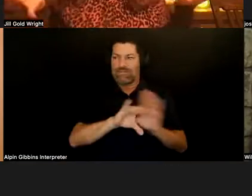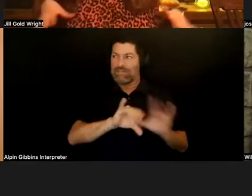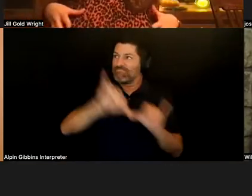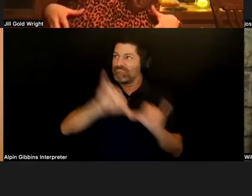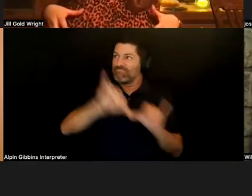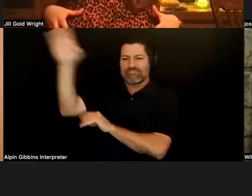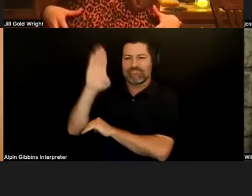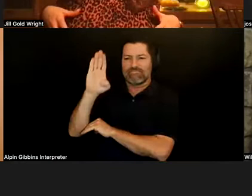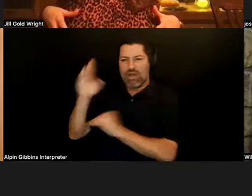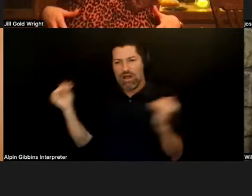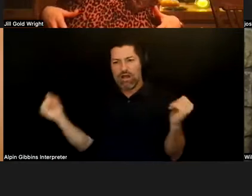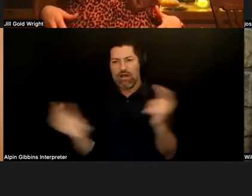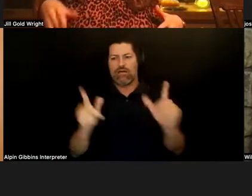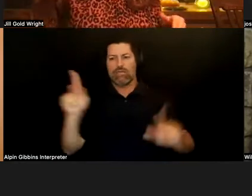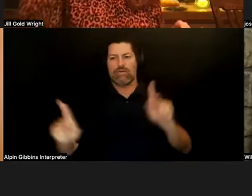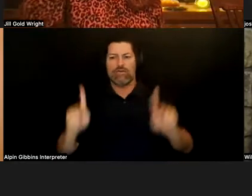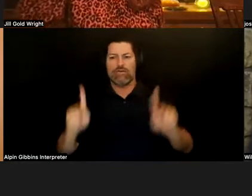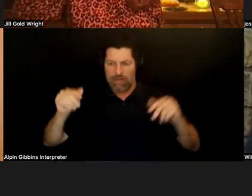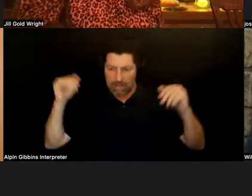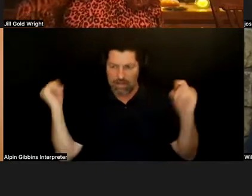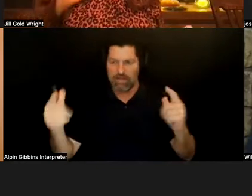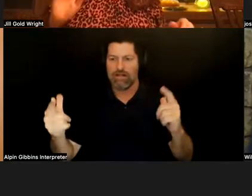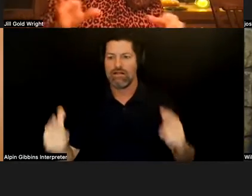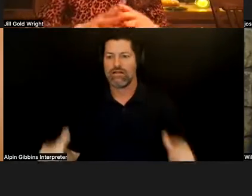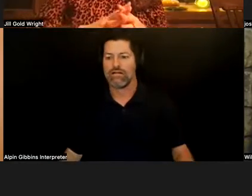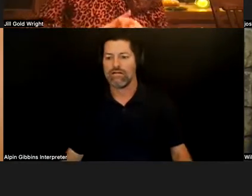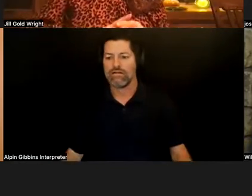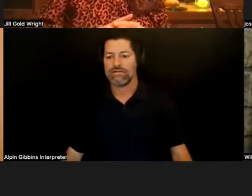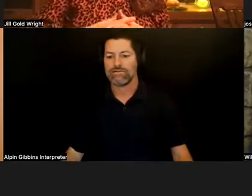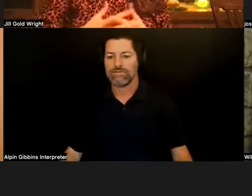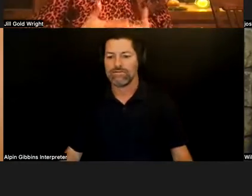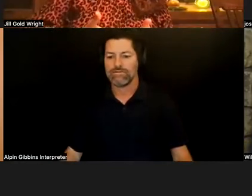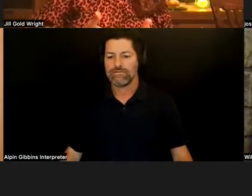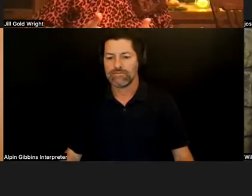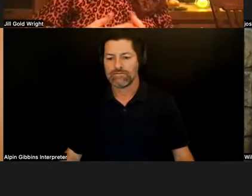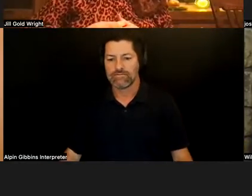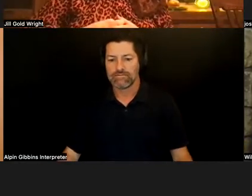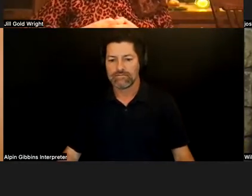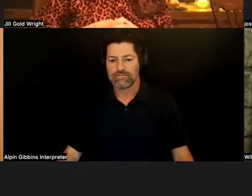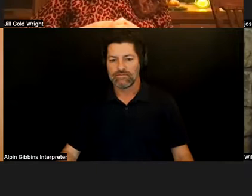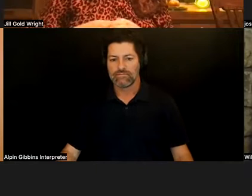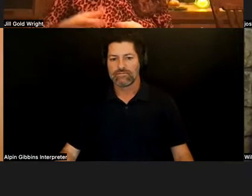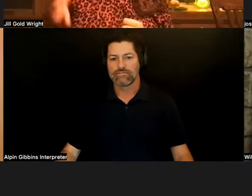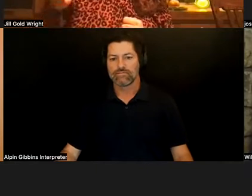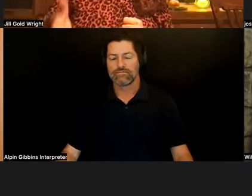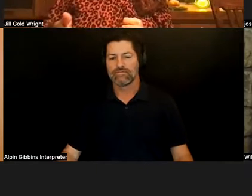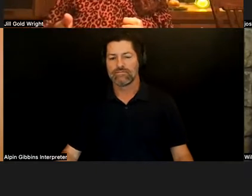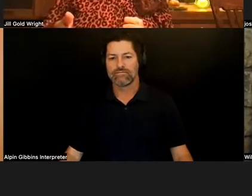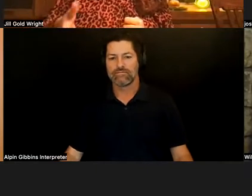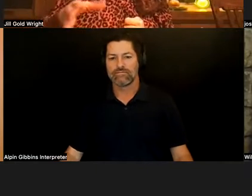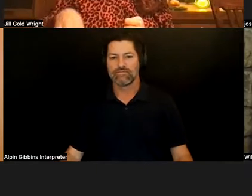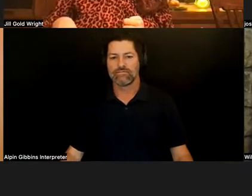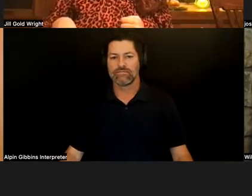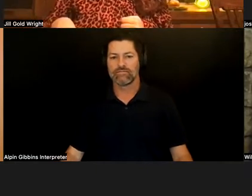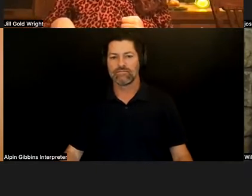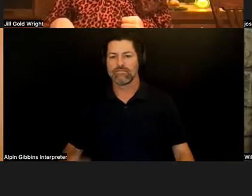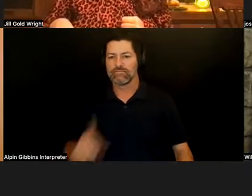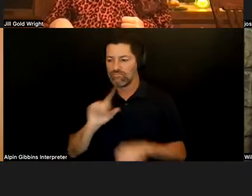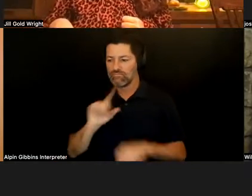human beings right? so other than that there's no sense of there having been a human version.